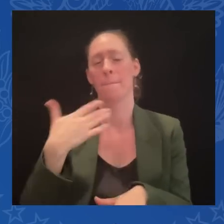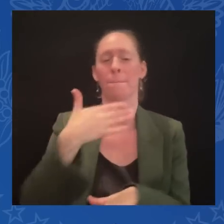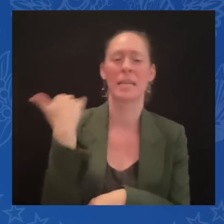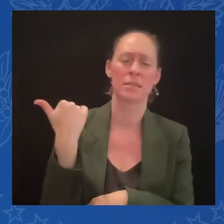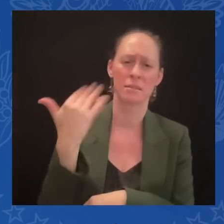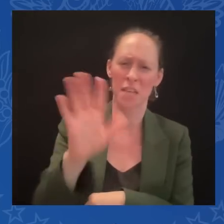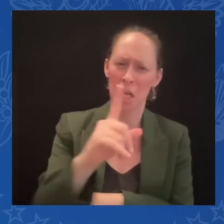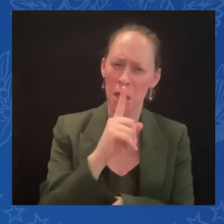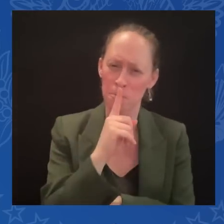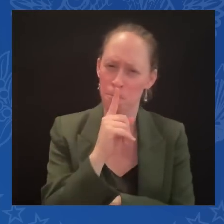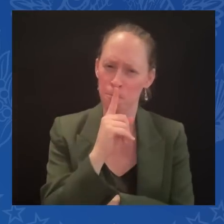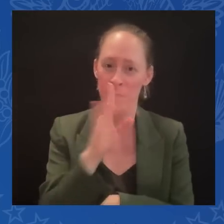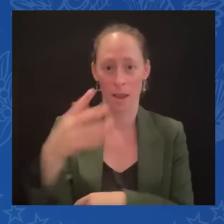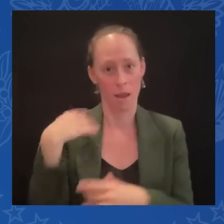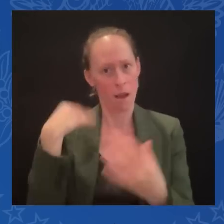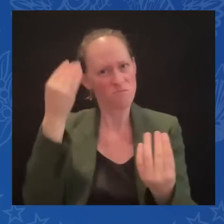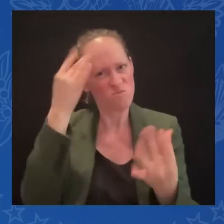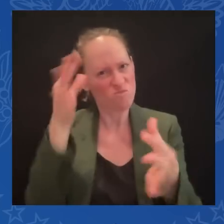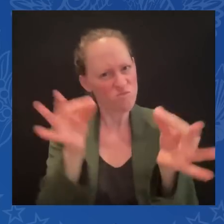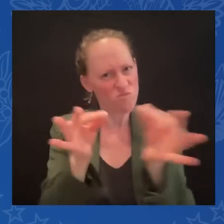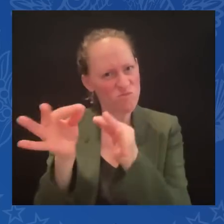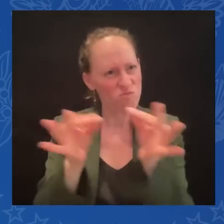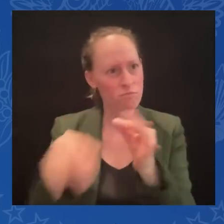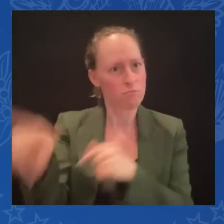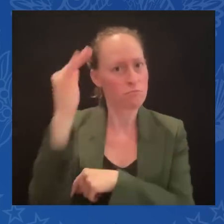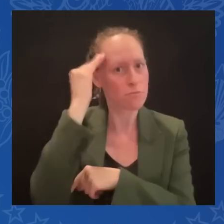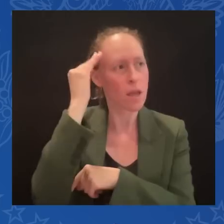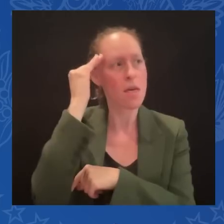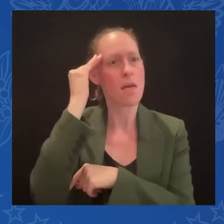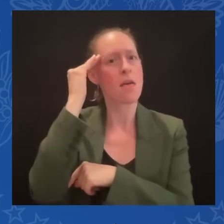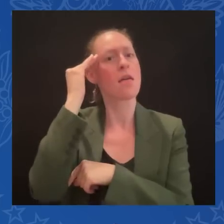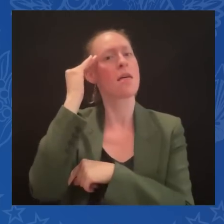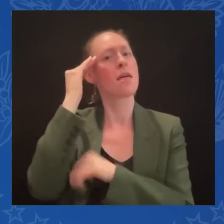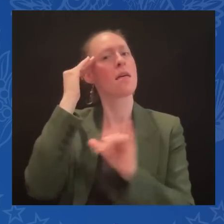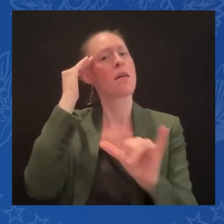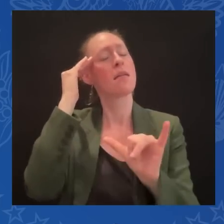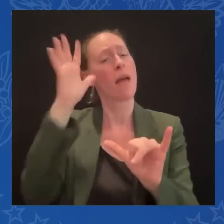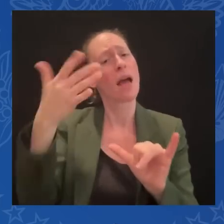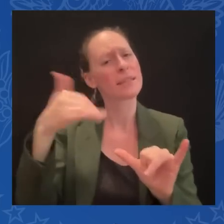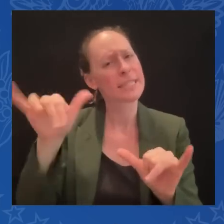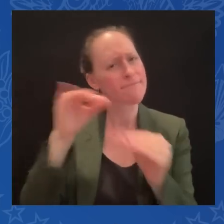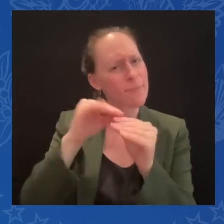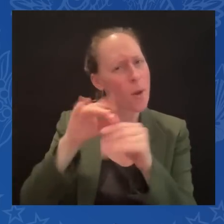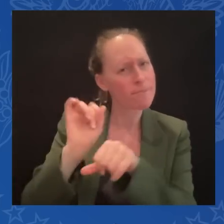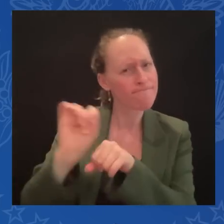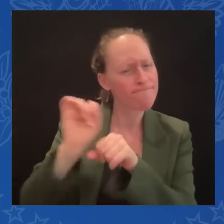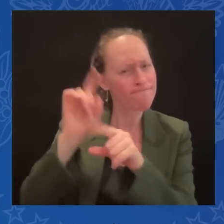When I came to office, we had a fundamental decision to make: Would we continue down the trickle-down economic path --